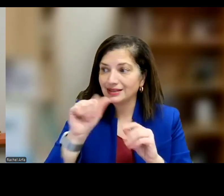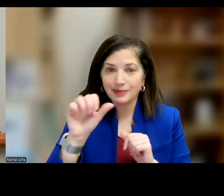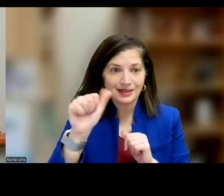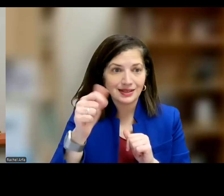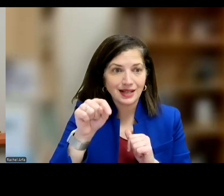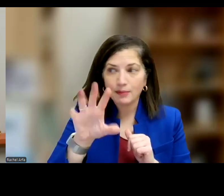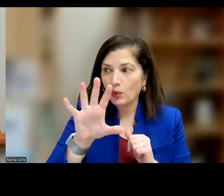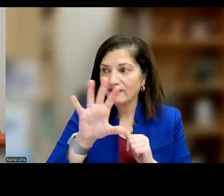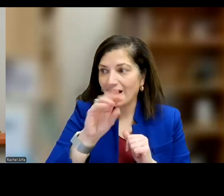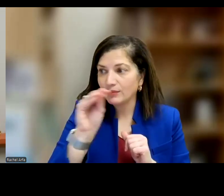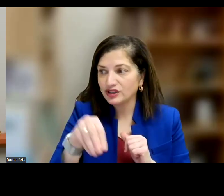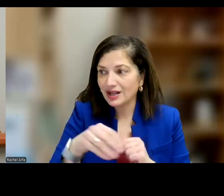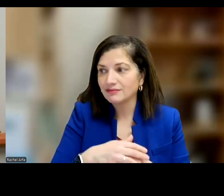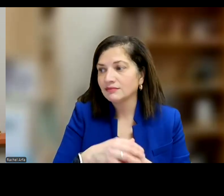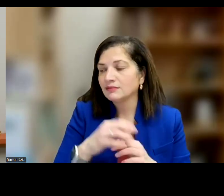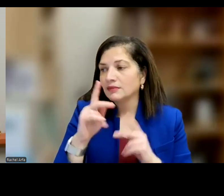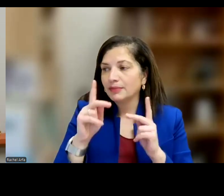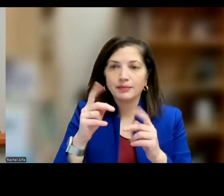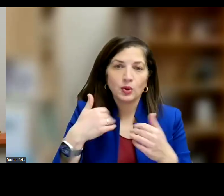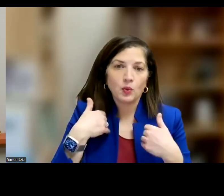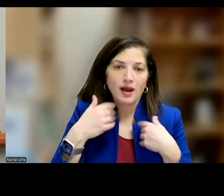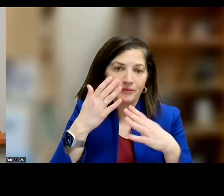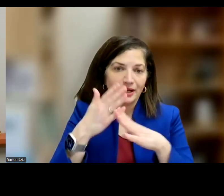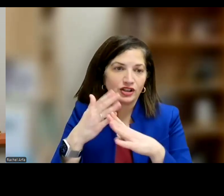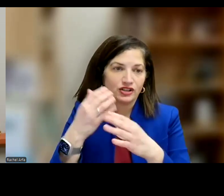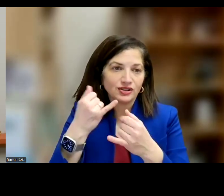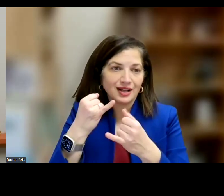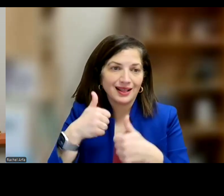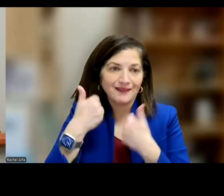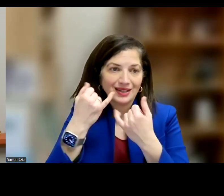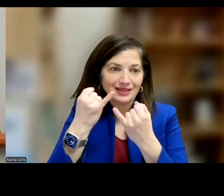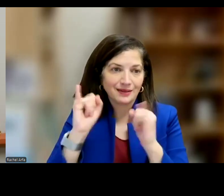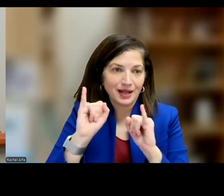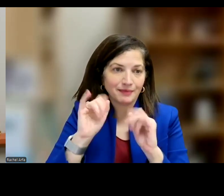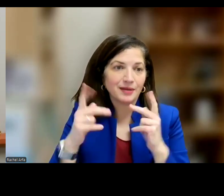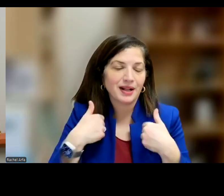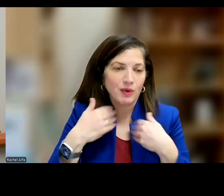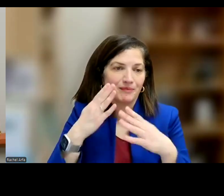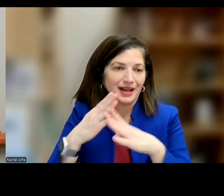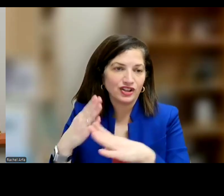13:04:45 followed by mobility at 10.5%. 13:04:49 People who have independent